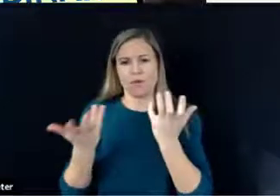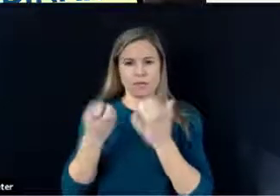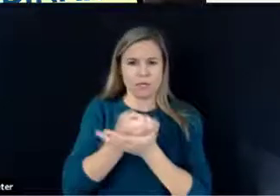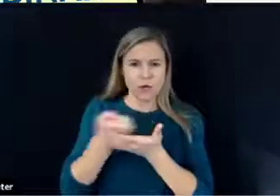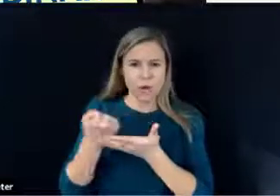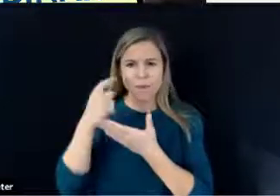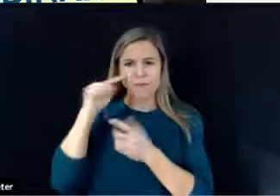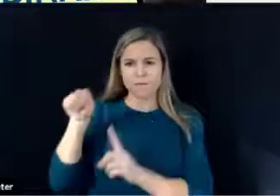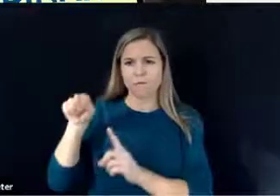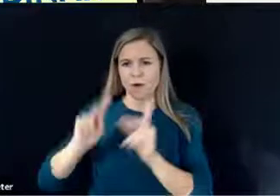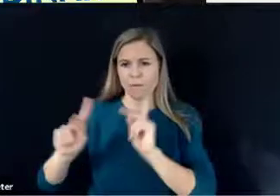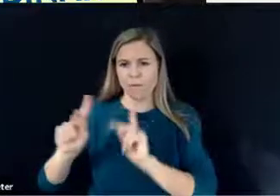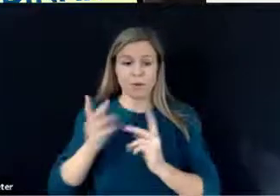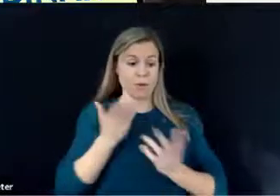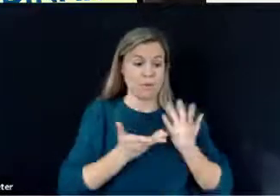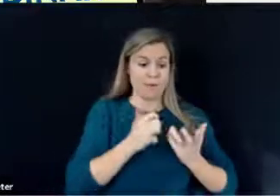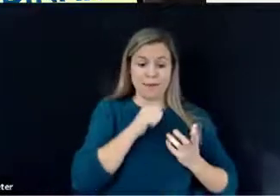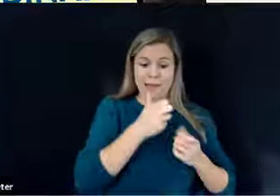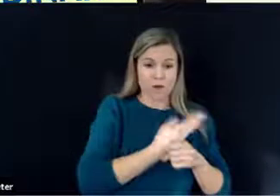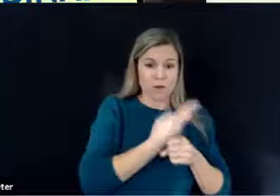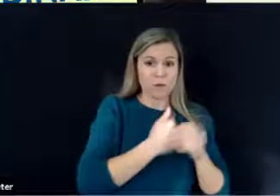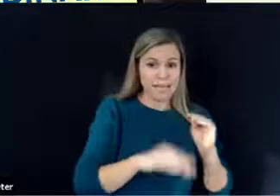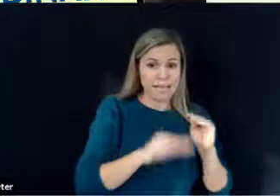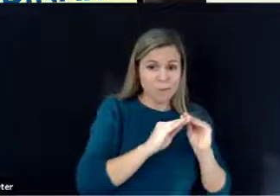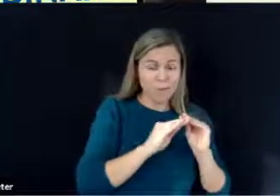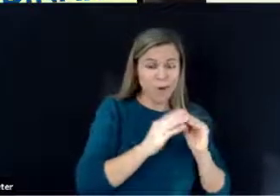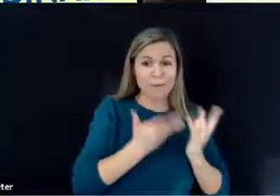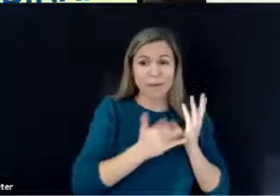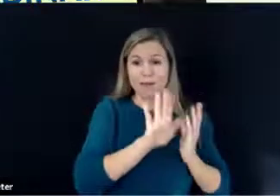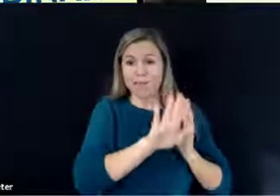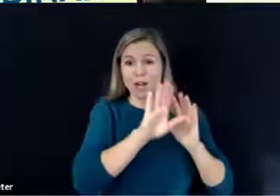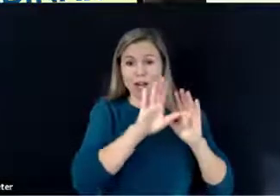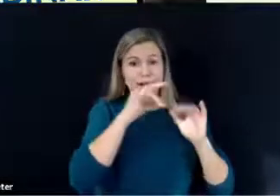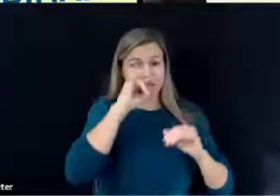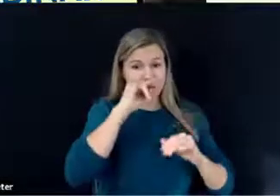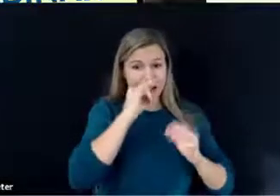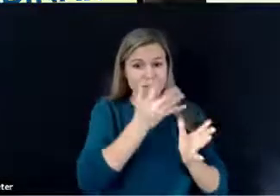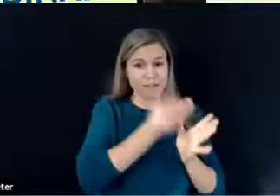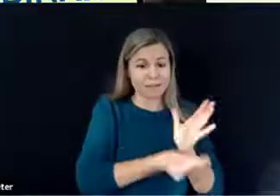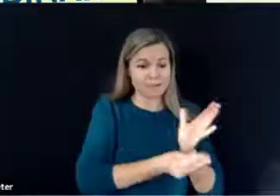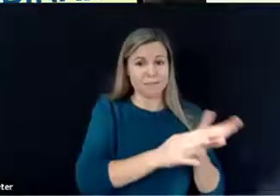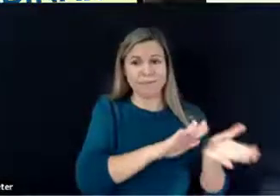or their child may have passed away. I know Melissa, her daughter Ginny has,